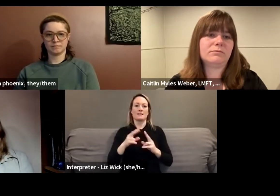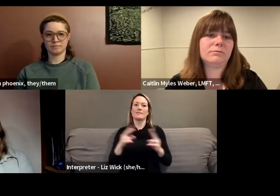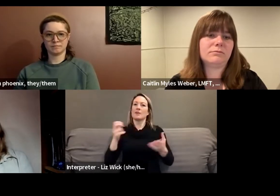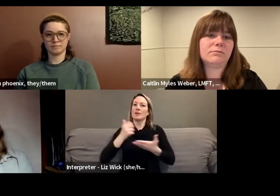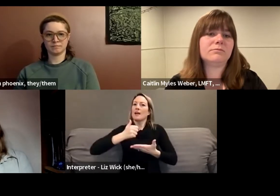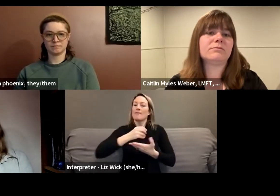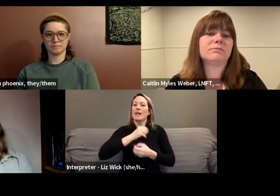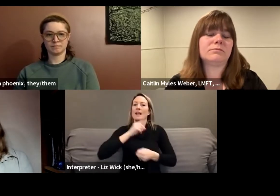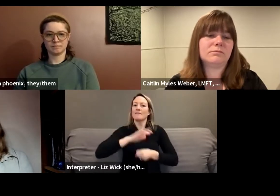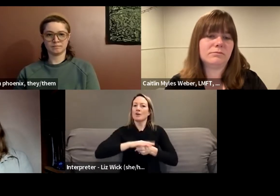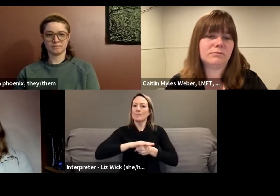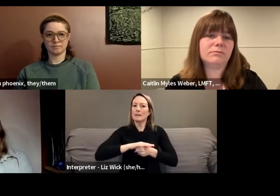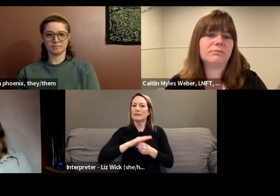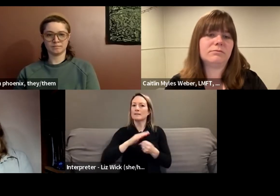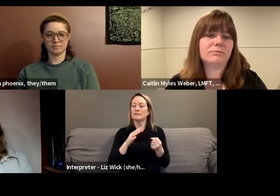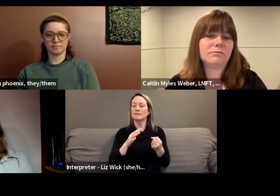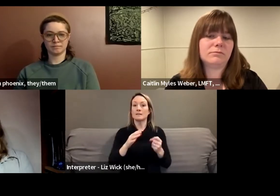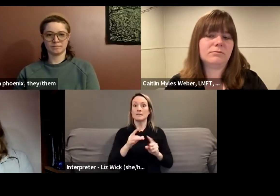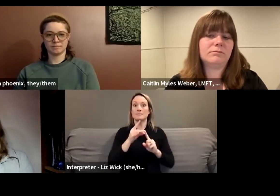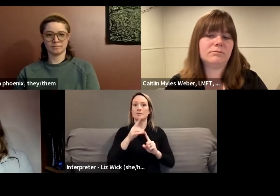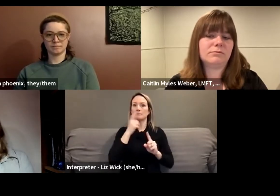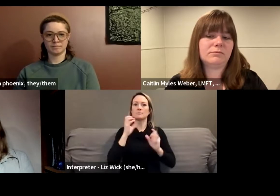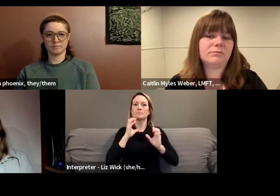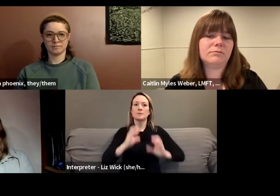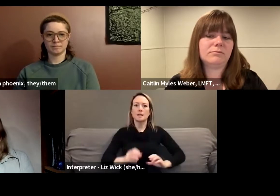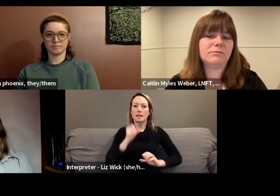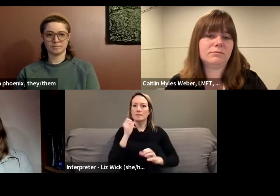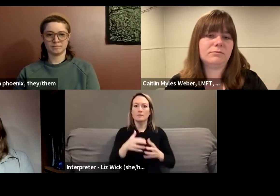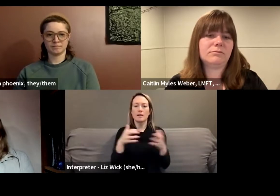especially since a lot of clients don't have as much stubbornness as I do.